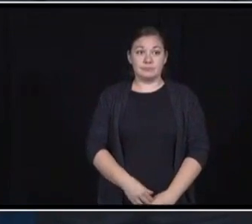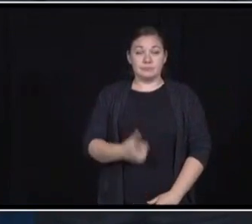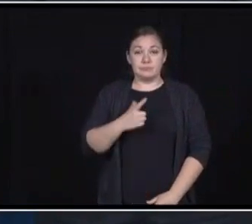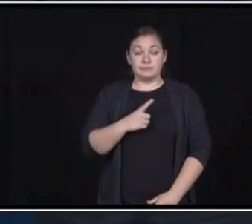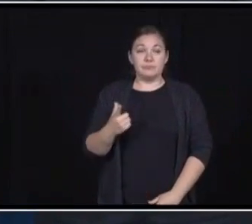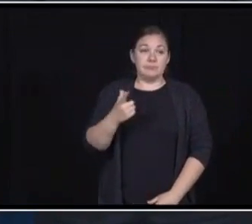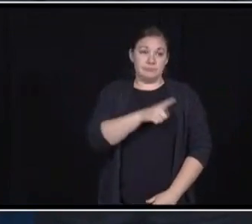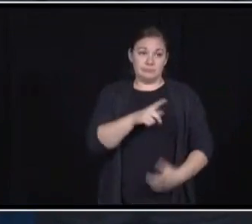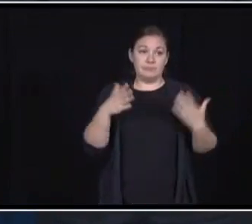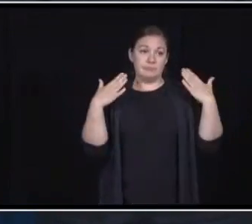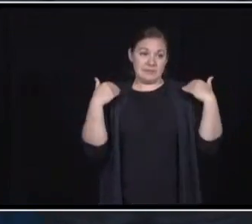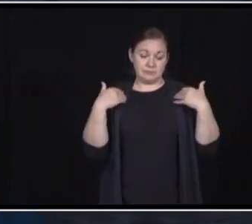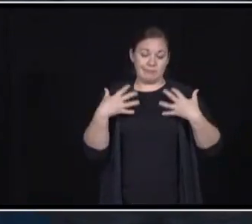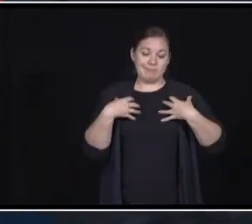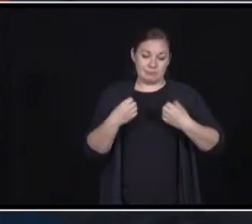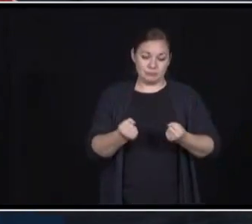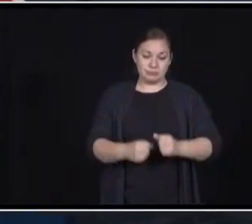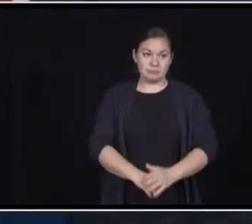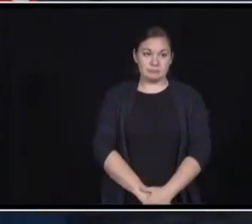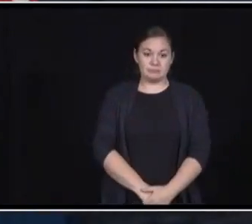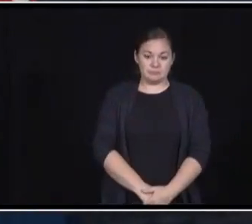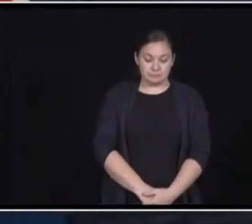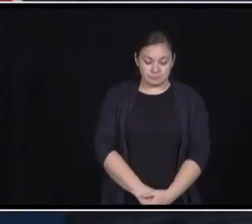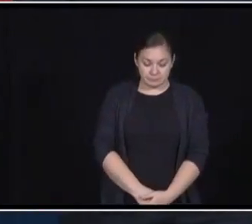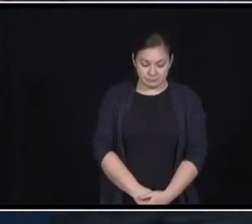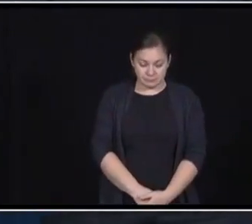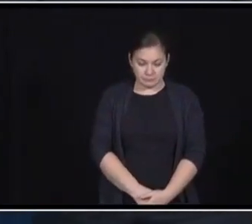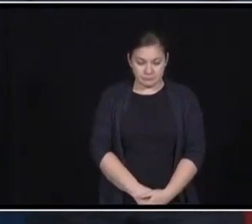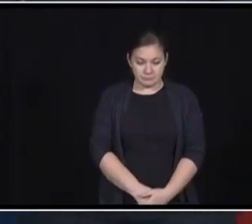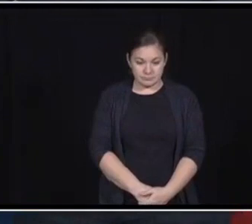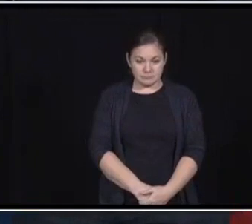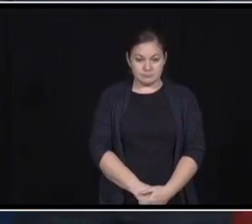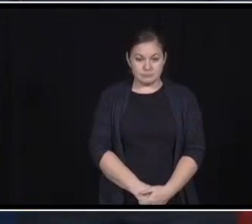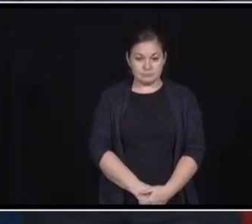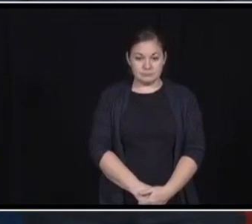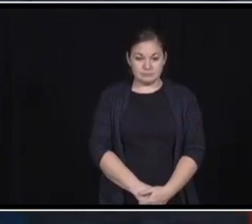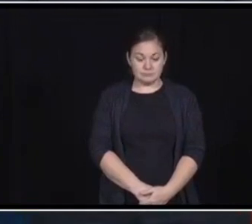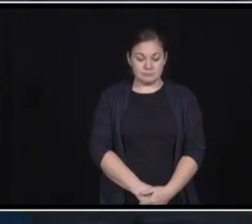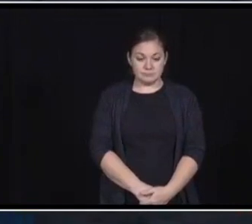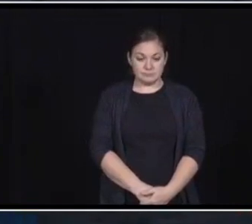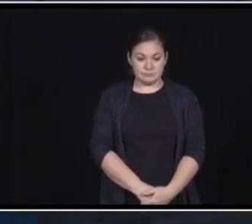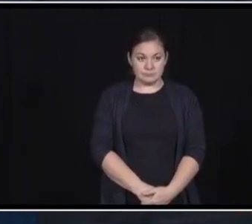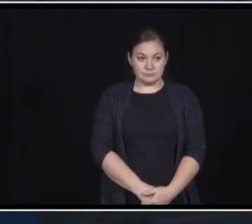having large gatherings and some people let their guard down. Absolutely, they let their guard down.